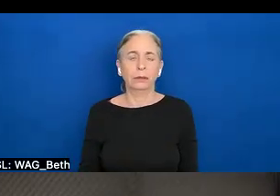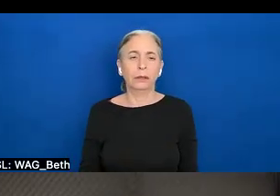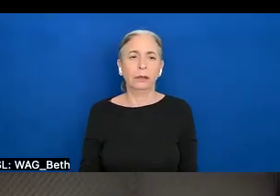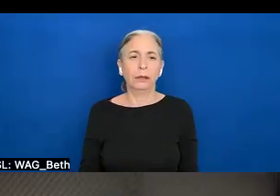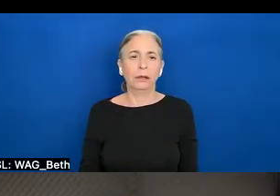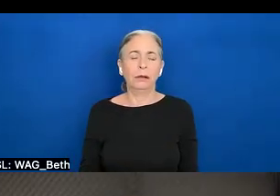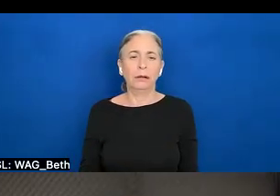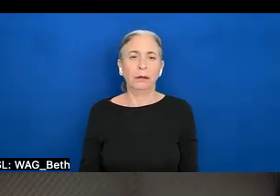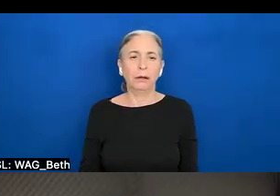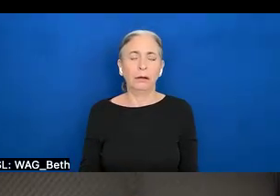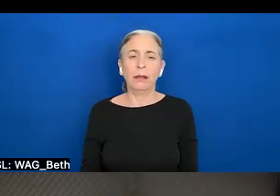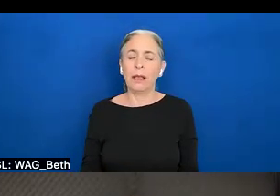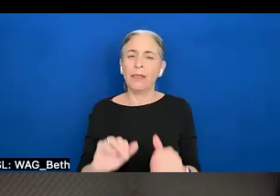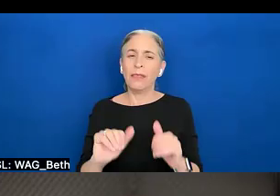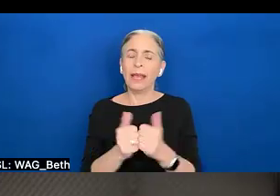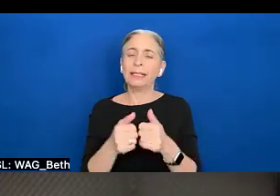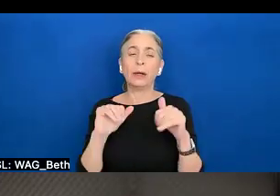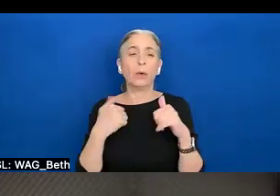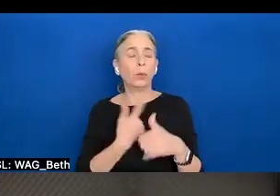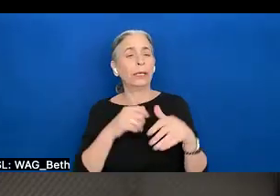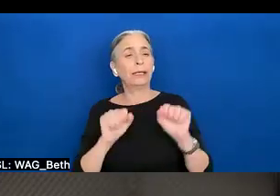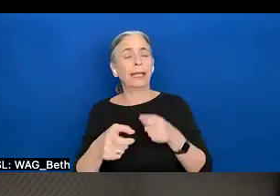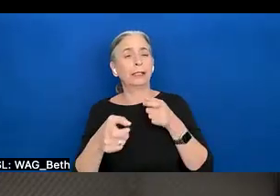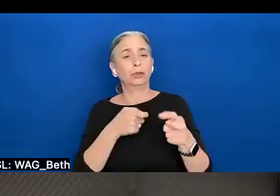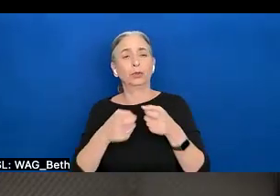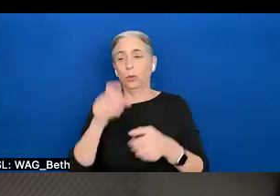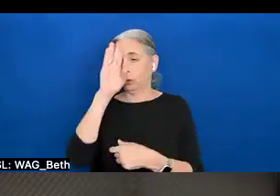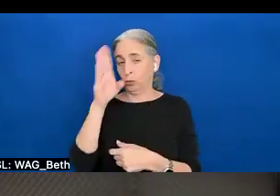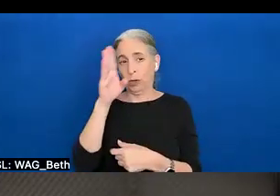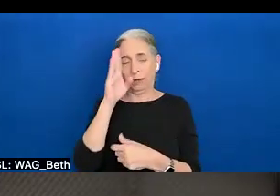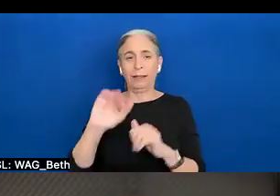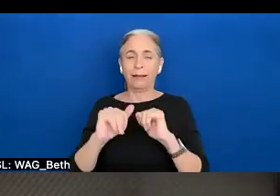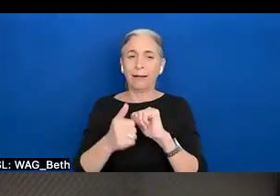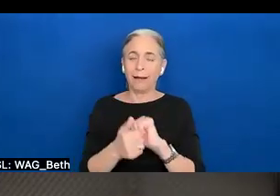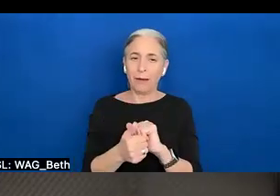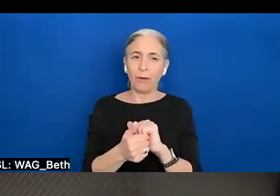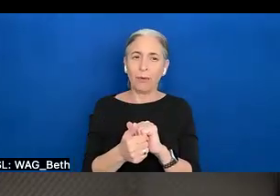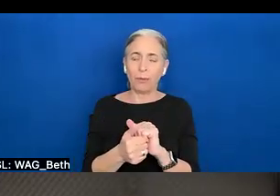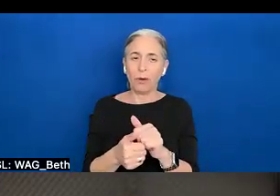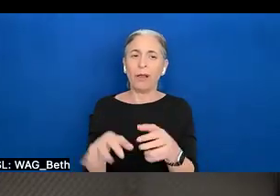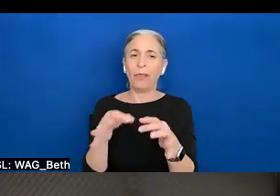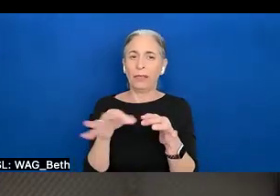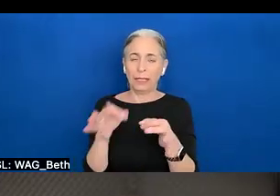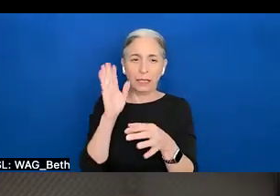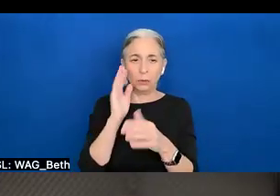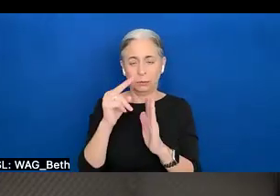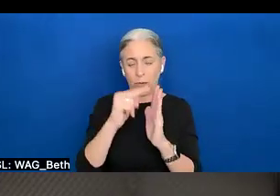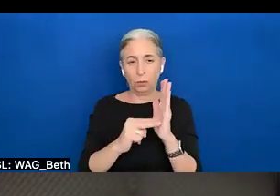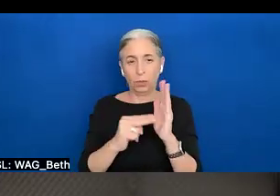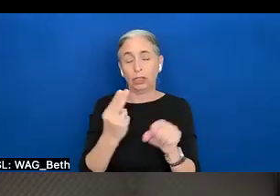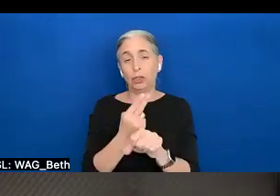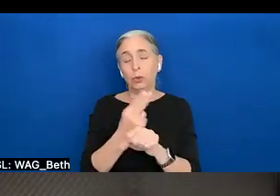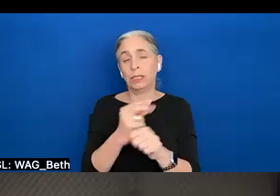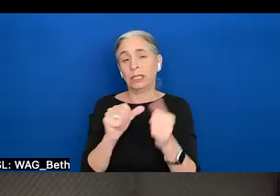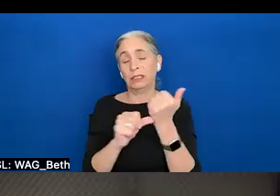That's a way to control directly how the text will be